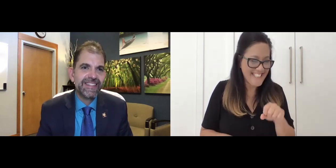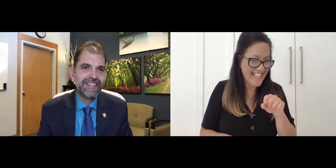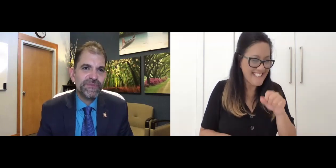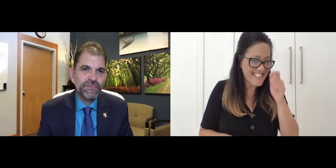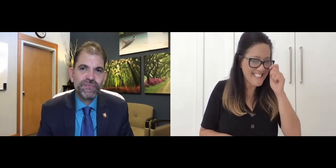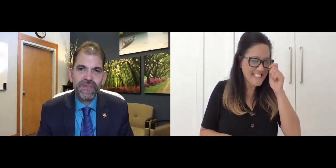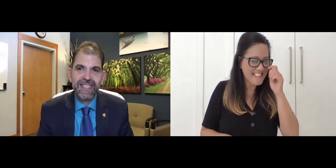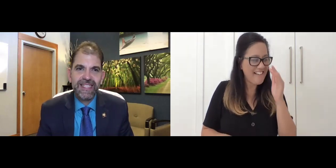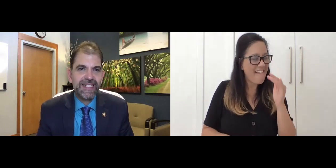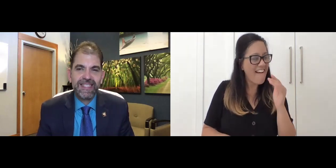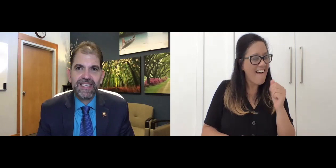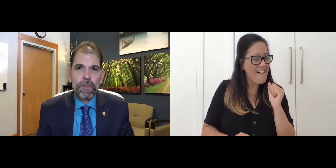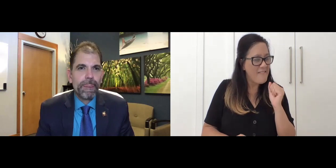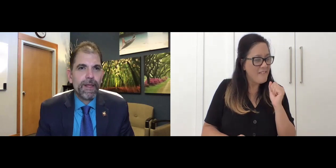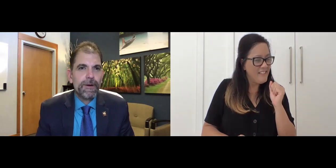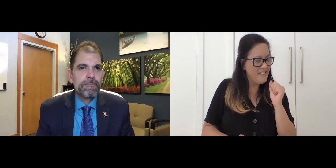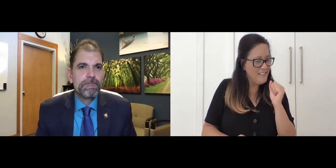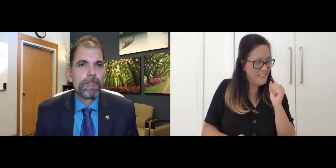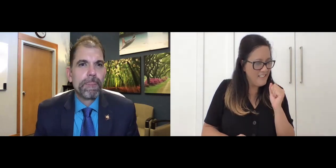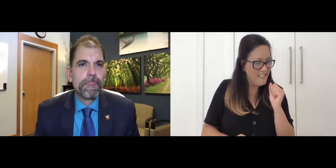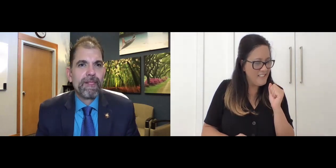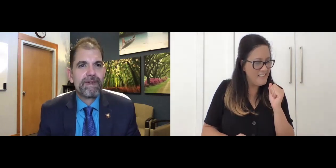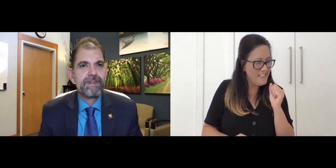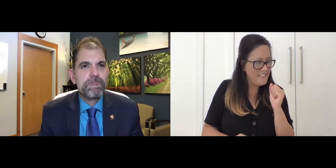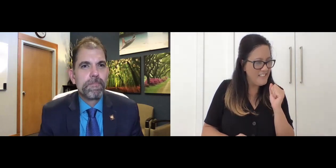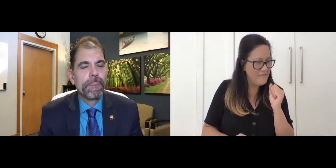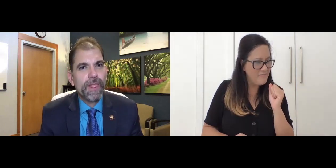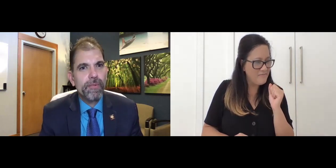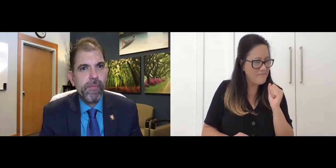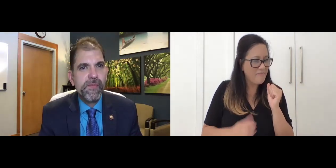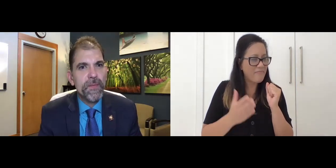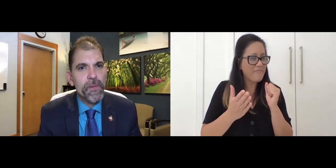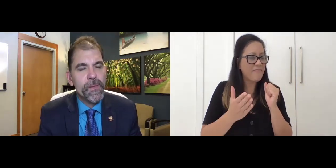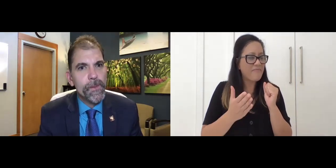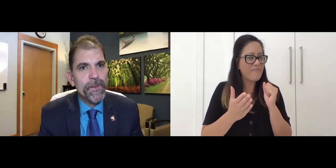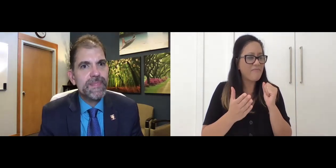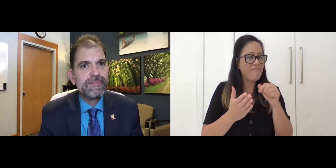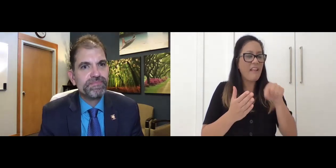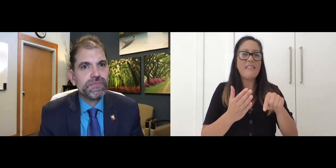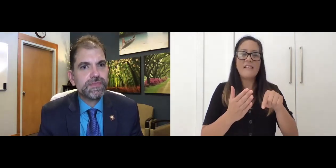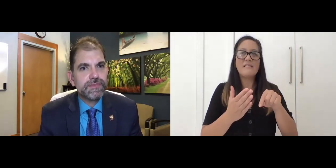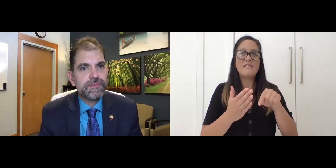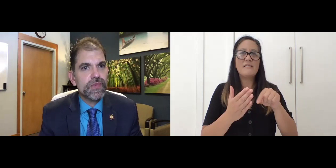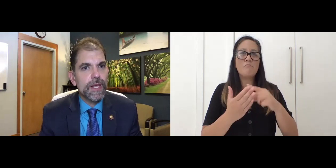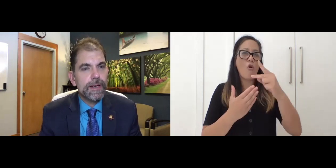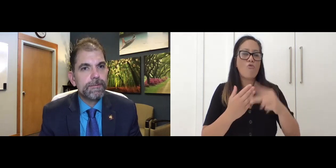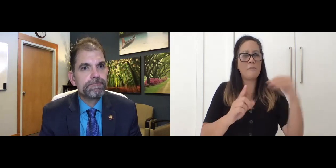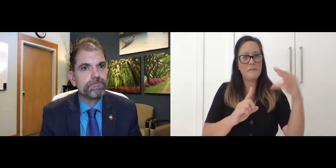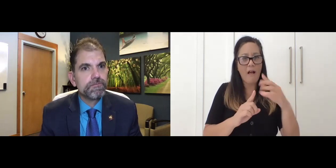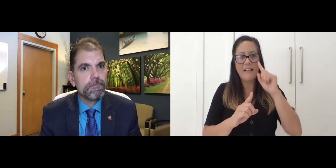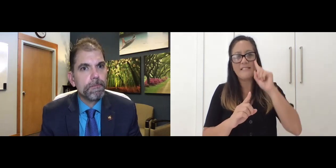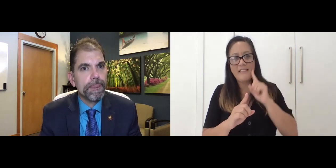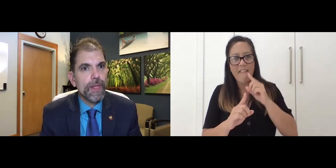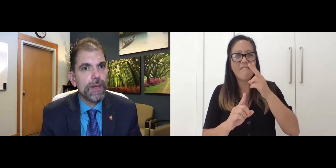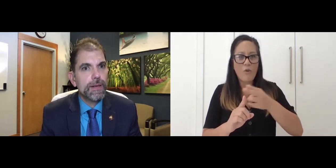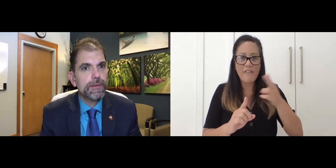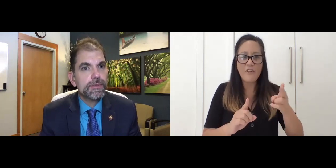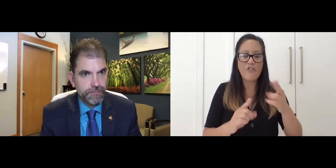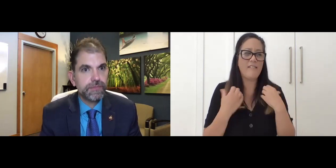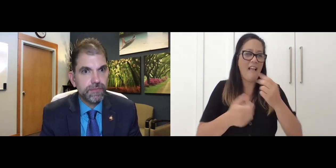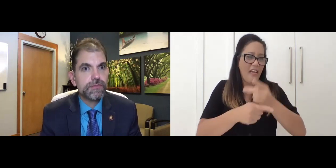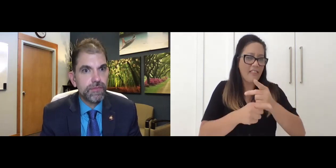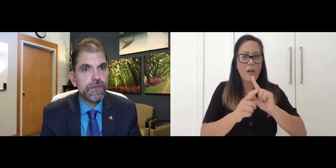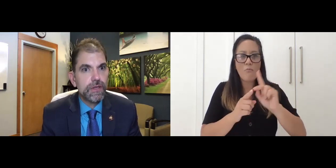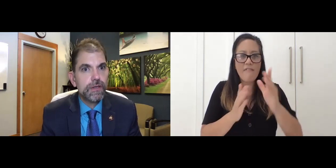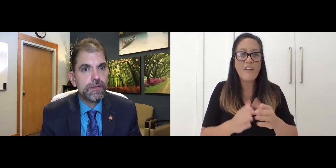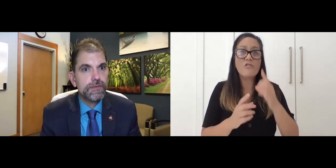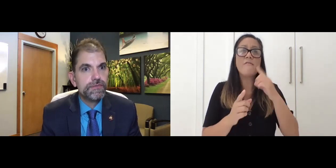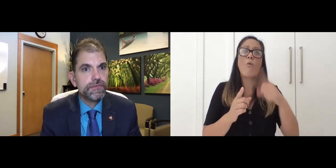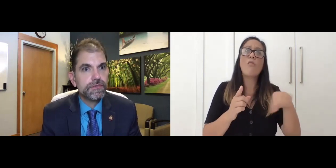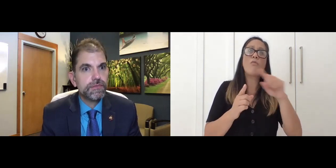practice as well. This program we are spotlighting deaf and